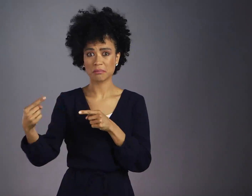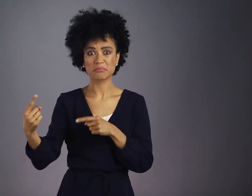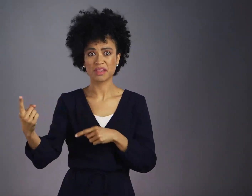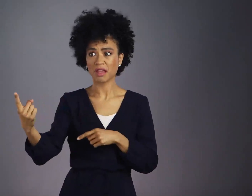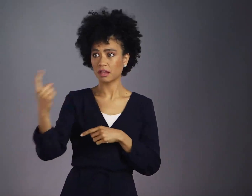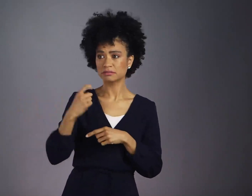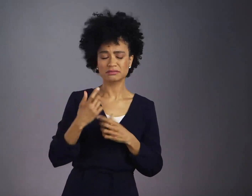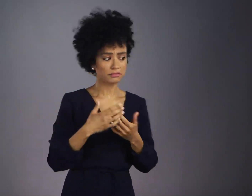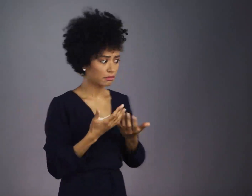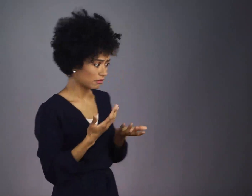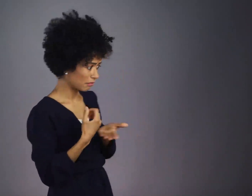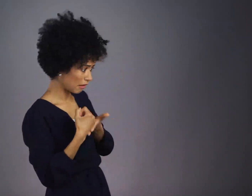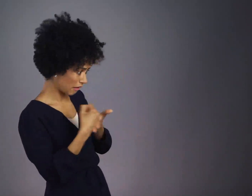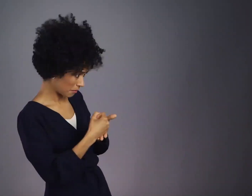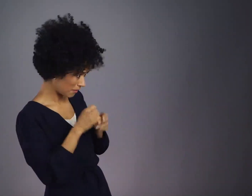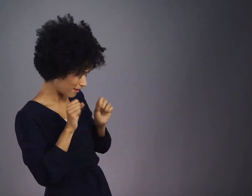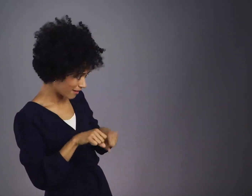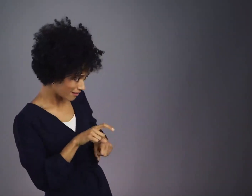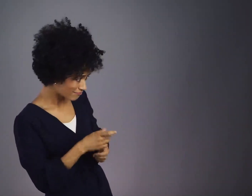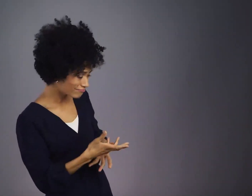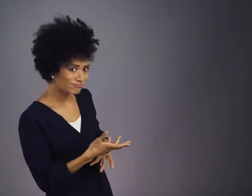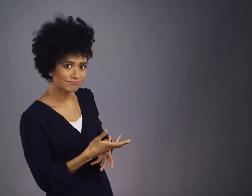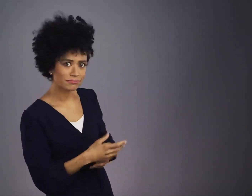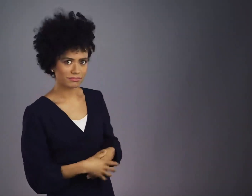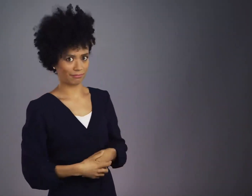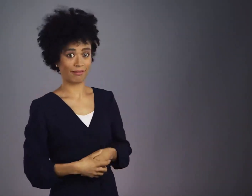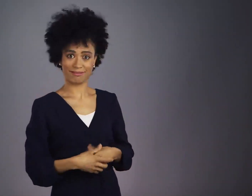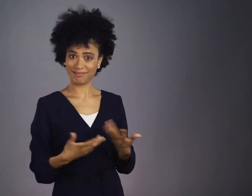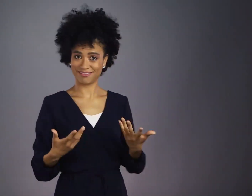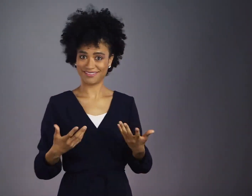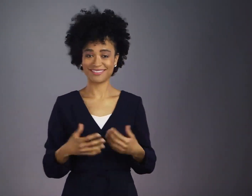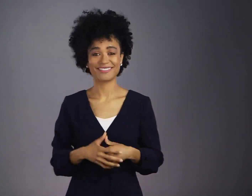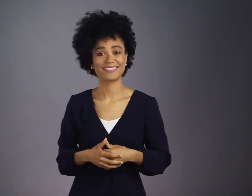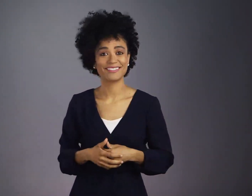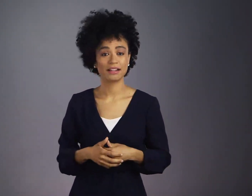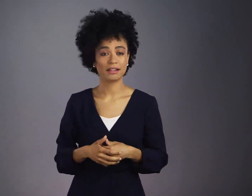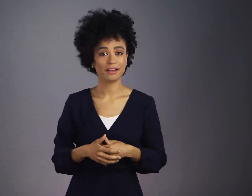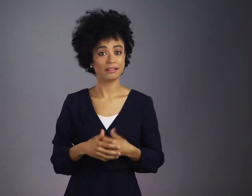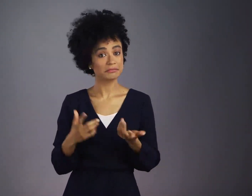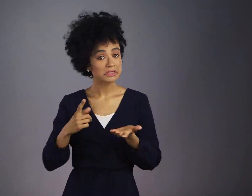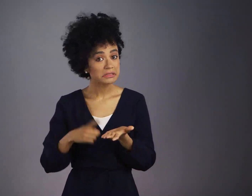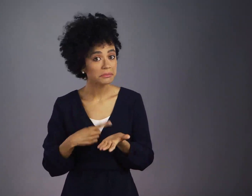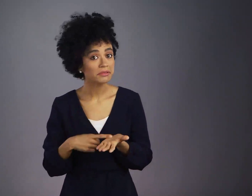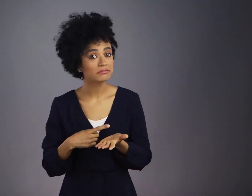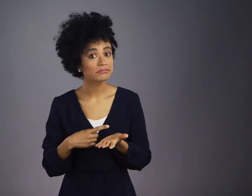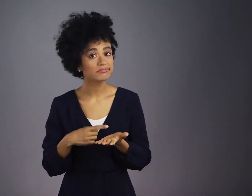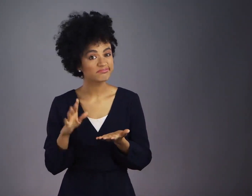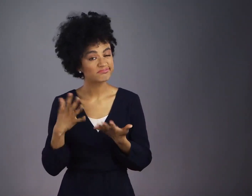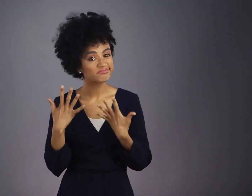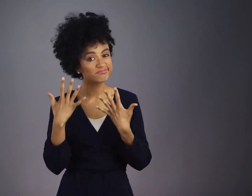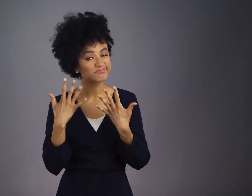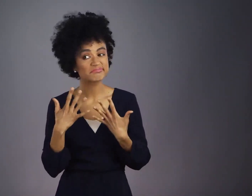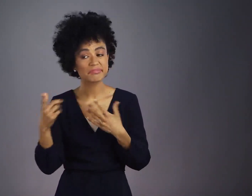and wish us well. Occasionally, they will offer assistance. It should not matter,